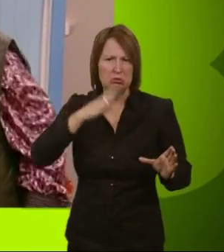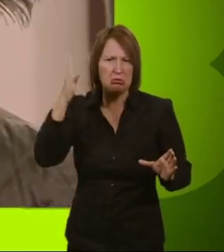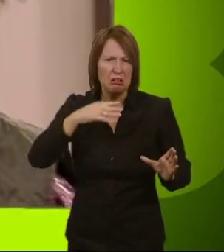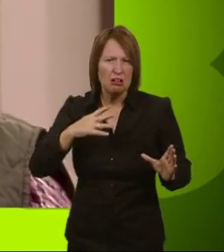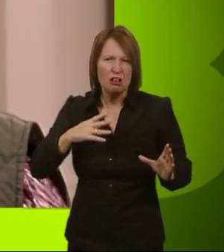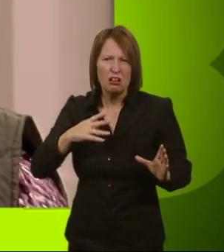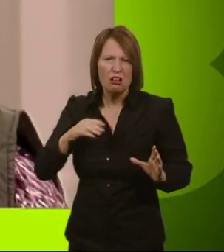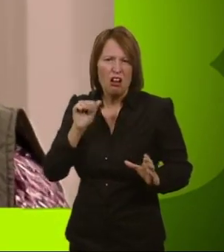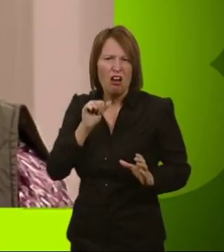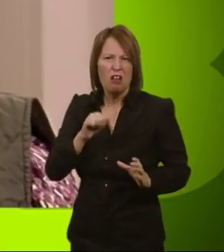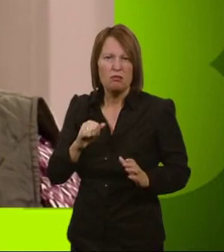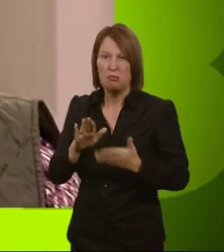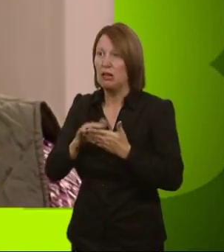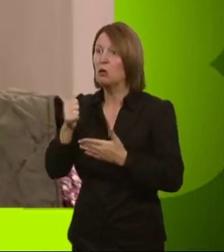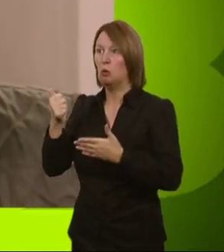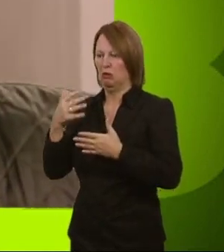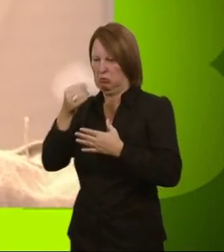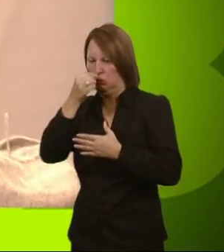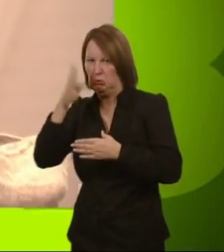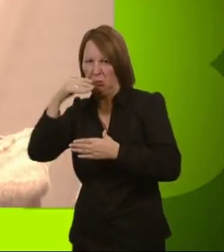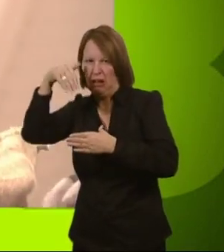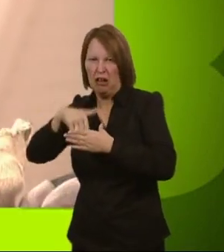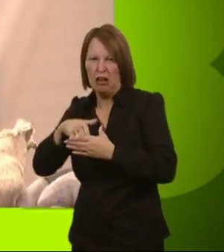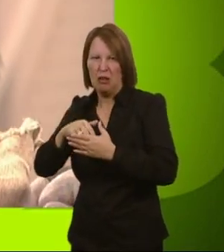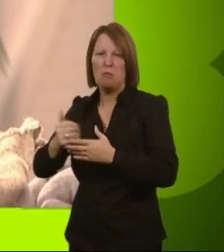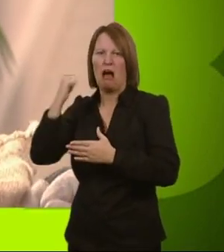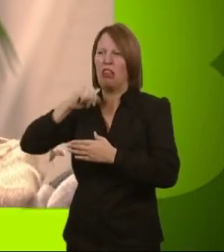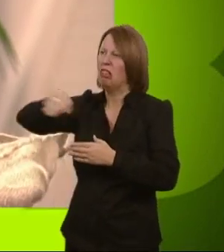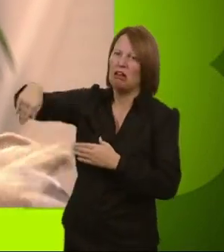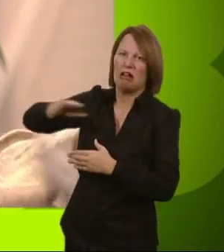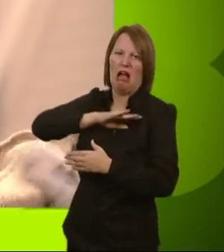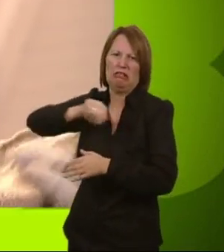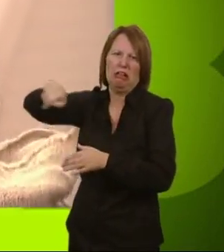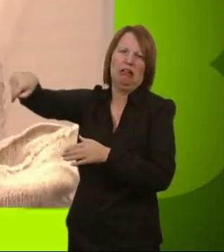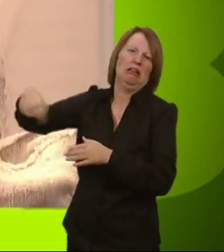well that's a sign of good manure now R back and into the garden Melanie dear